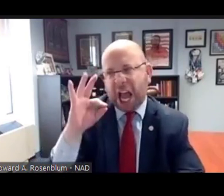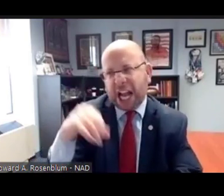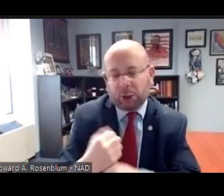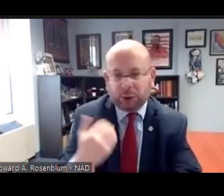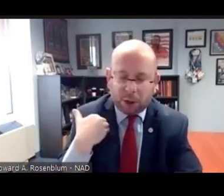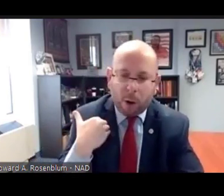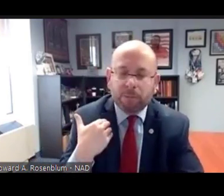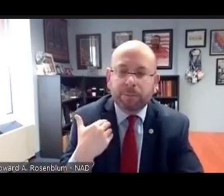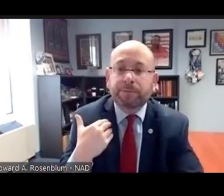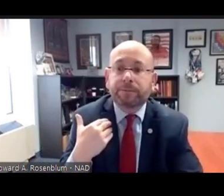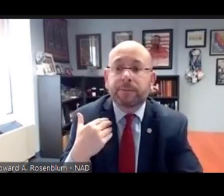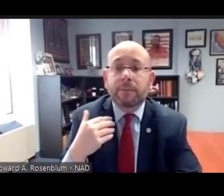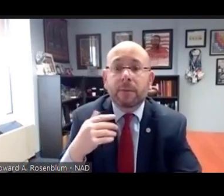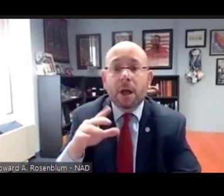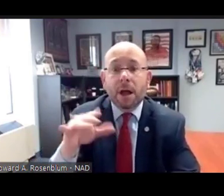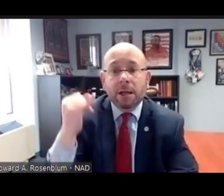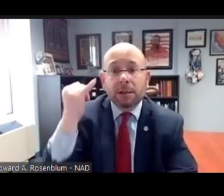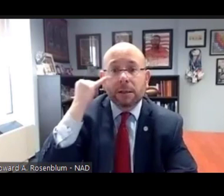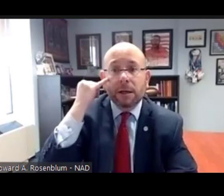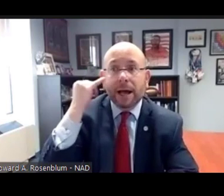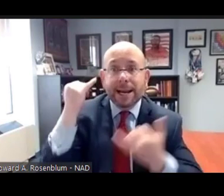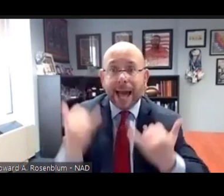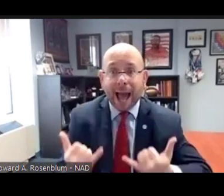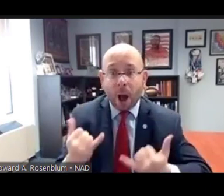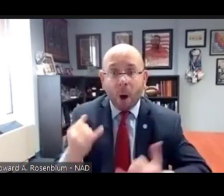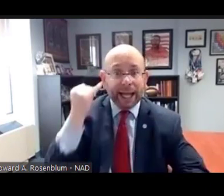That was ten, well nine years ago.